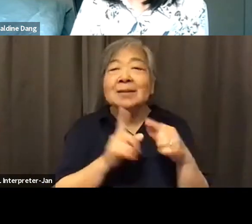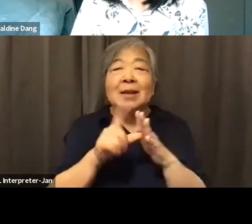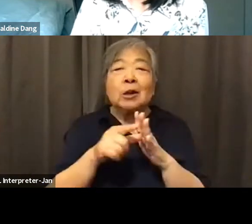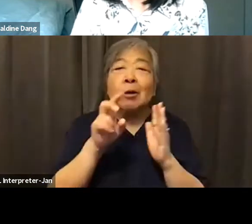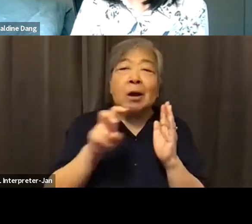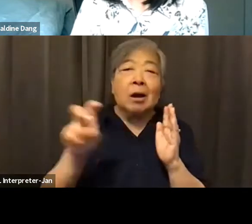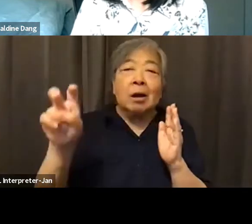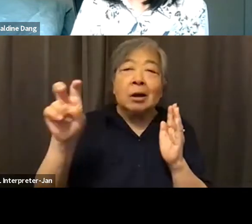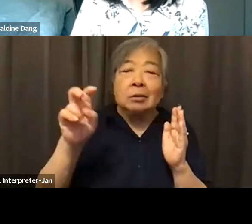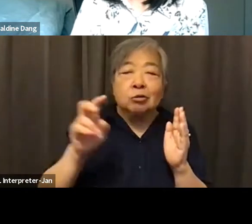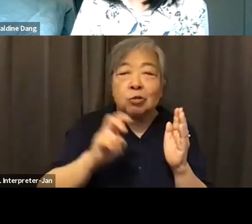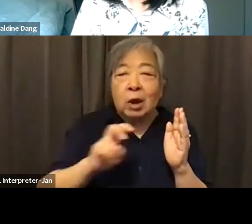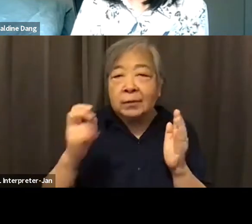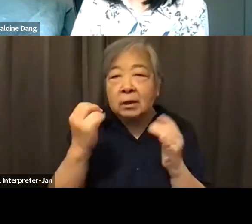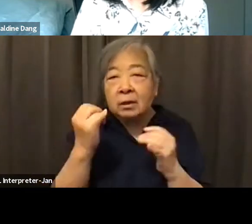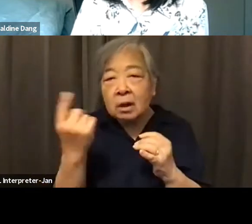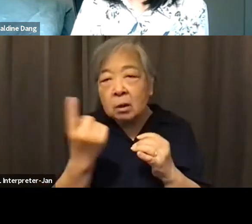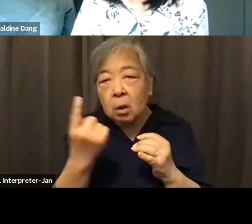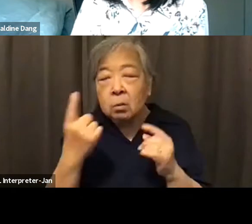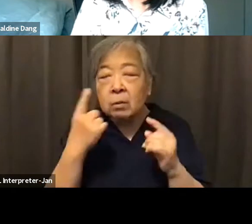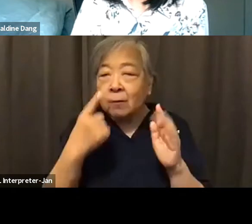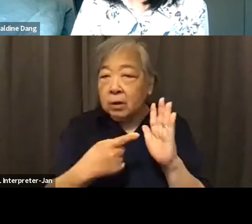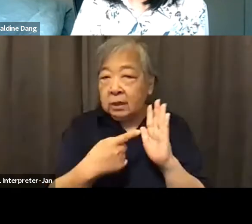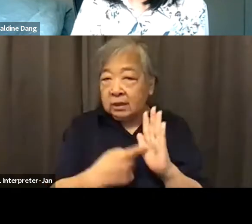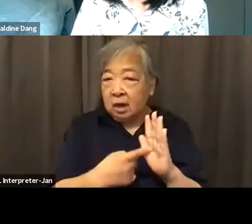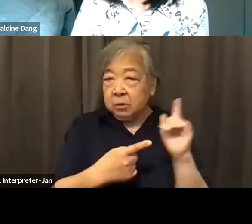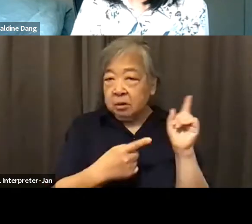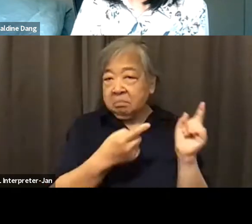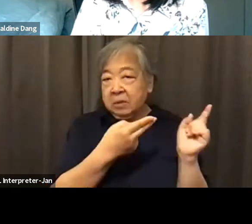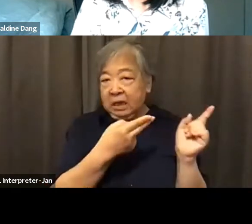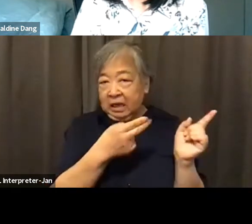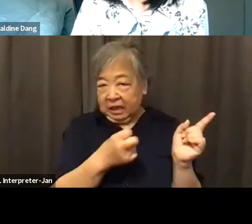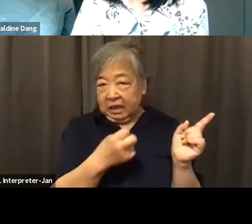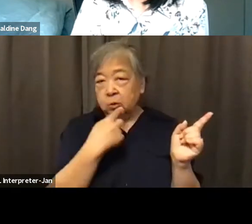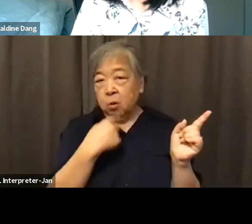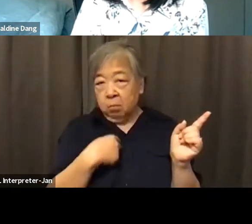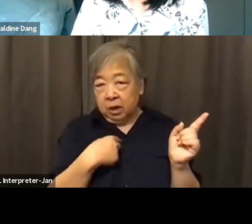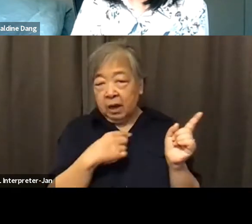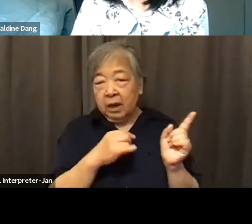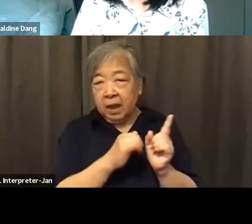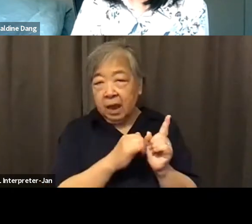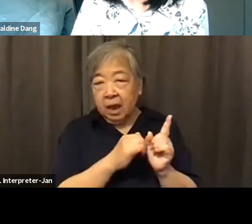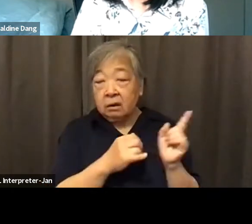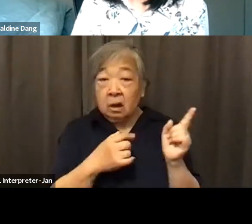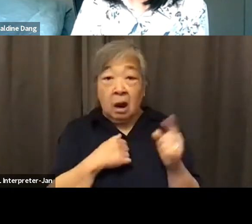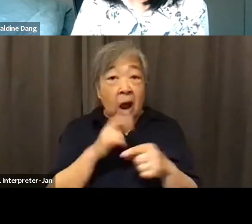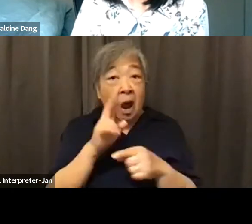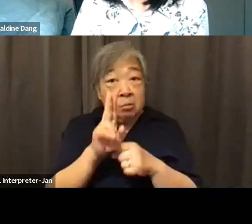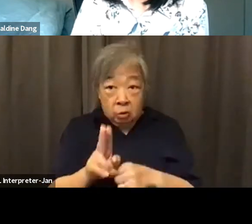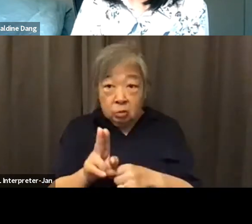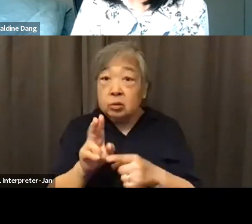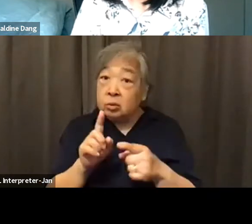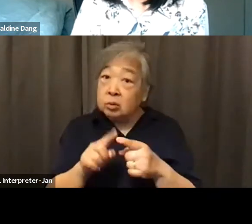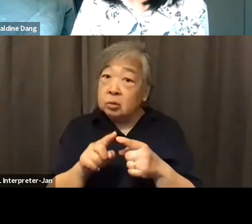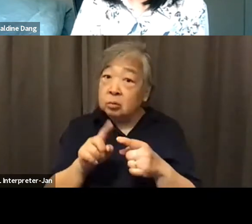For example, he told me that I, even though I'm used to crossing the street by listening